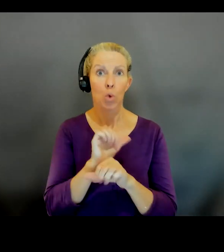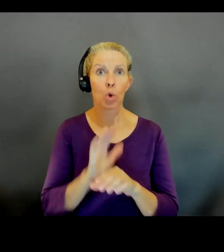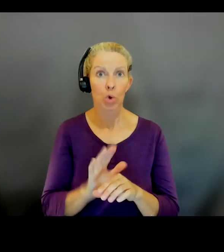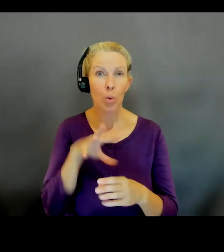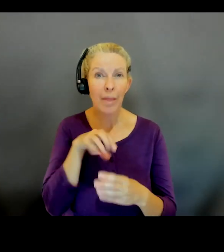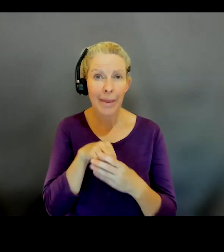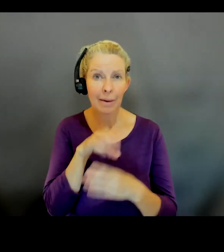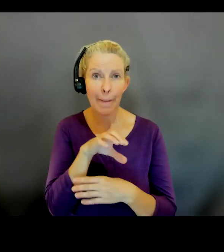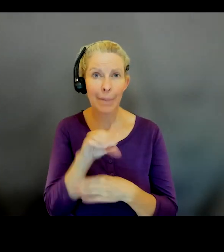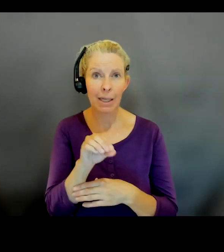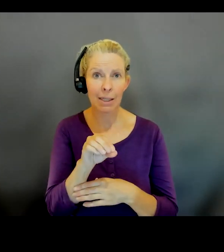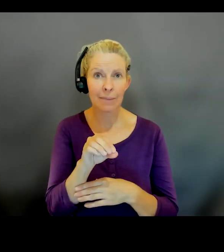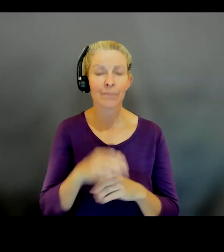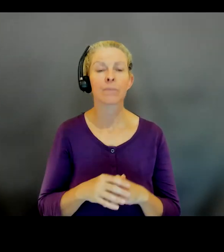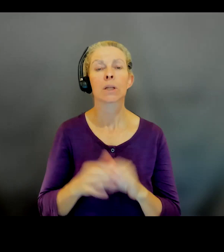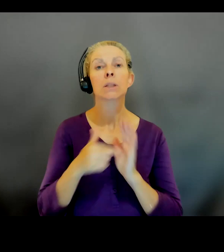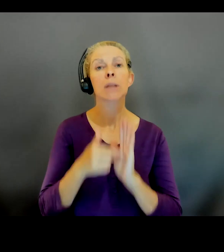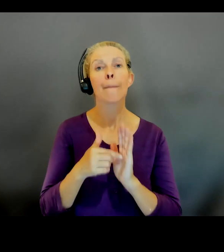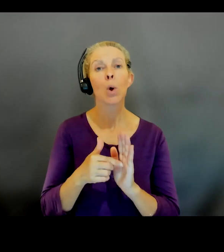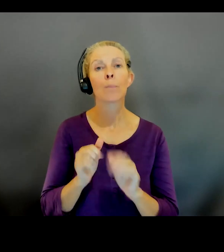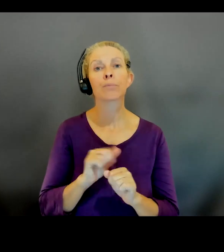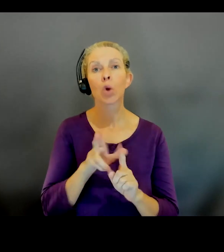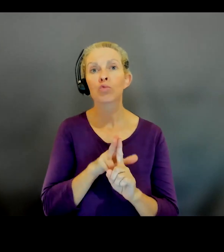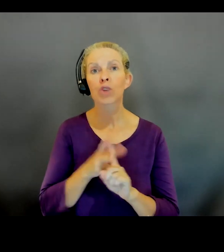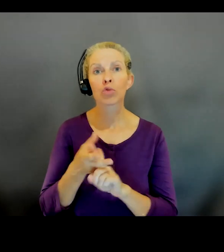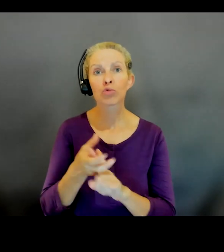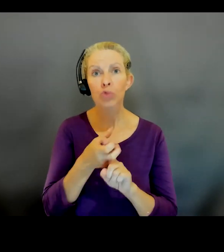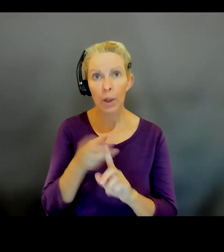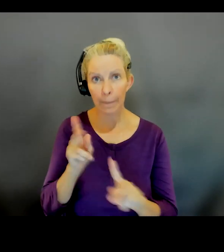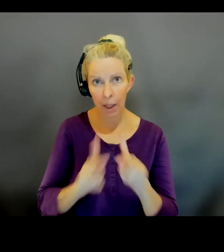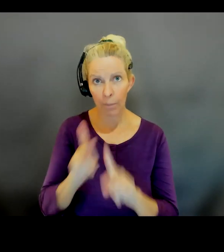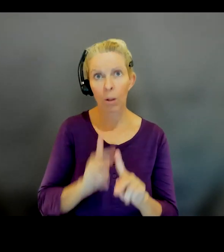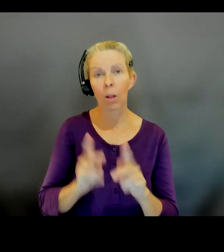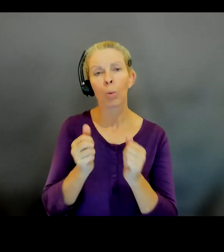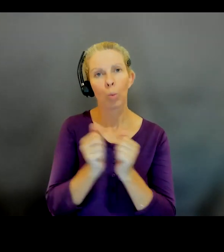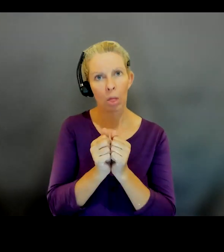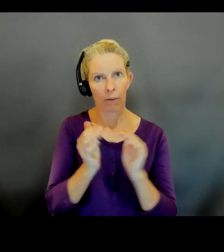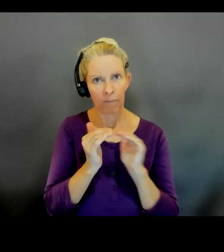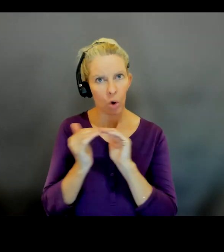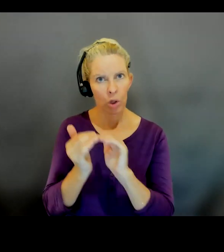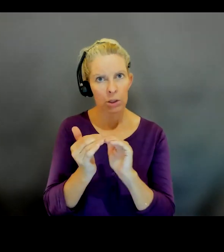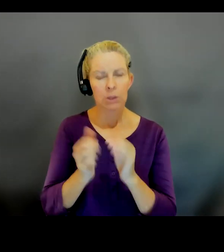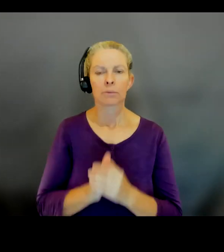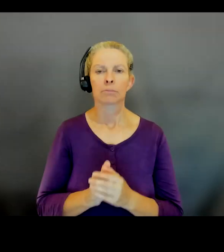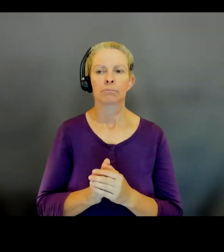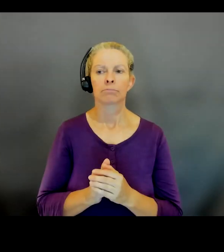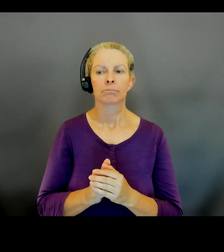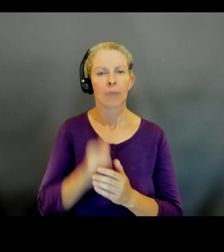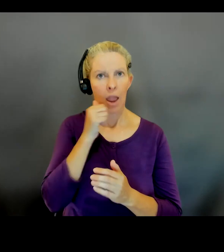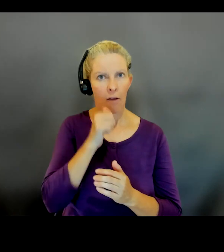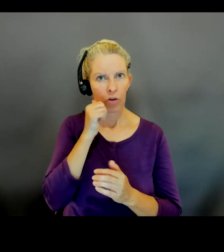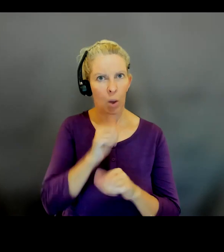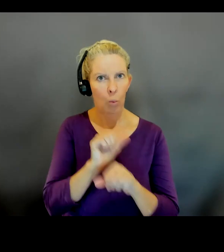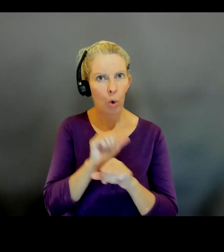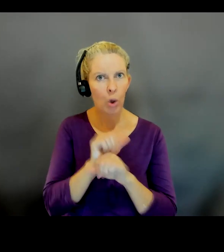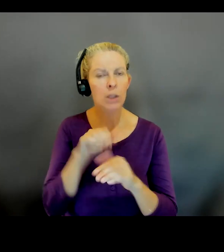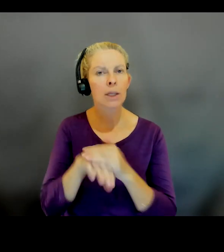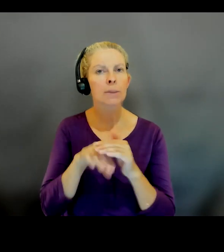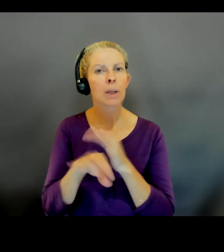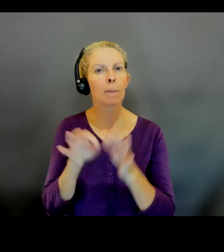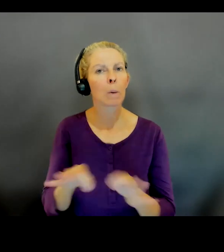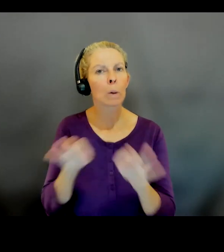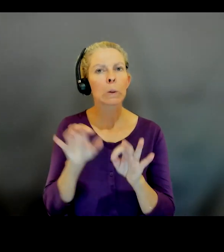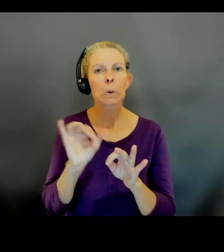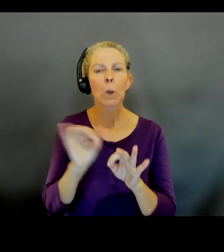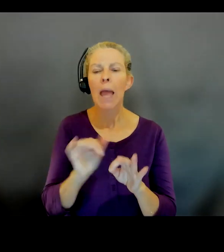you are recruiting people, when it comes to their everyday work, whatever it is, make sure that you